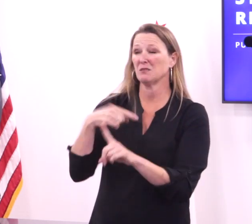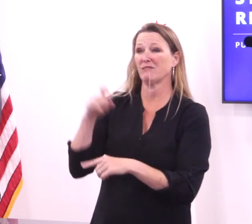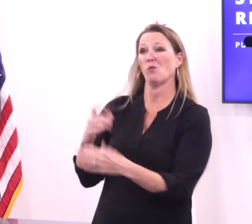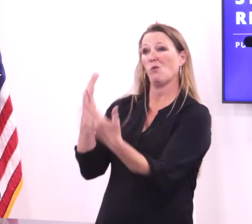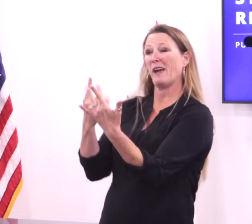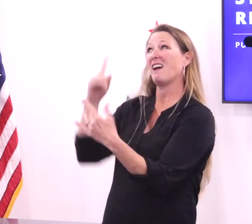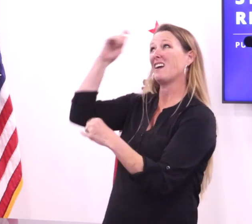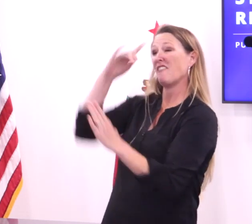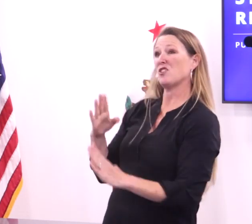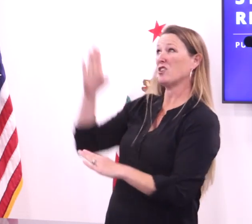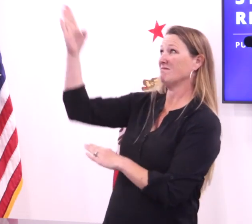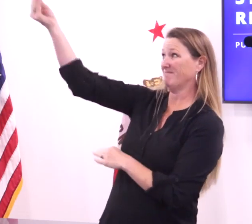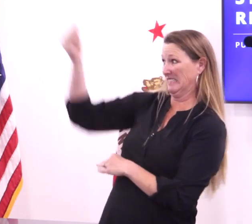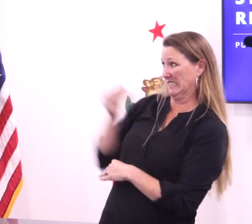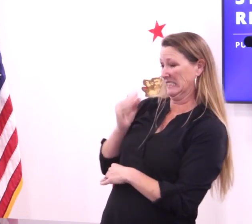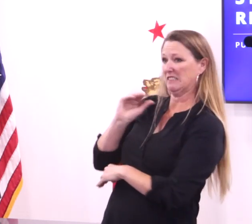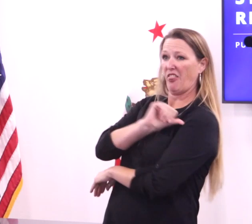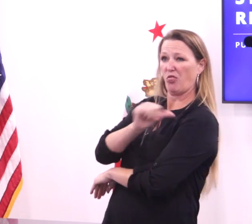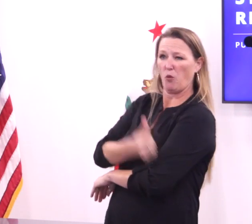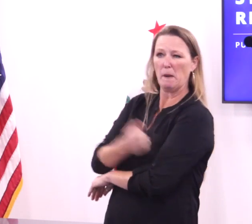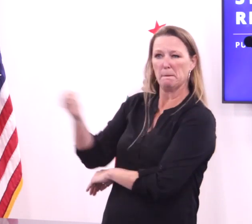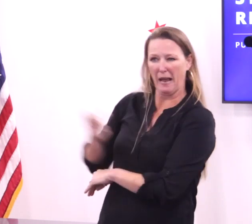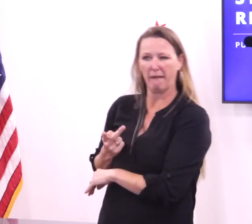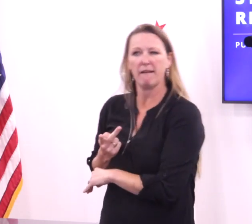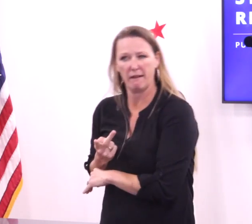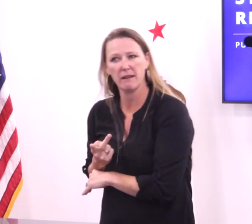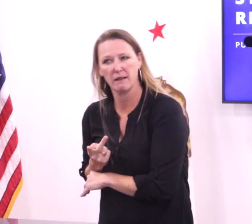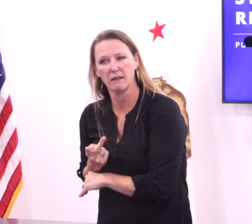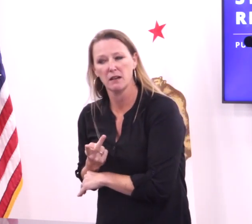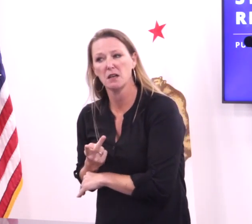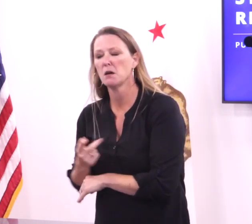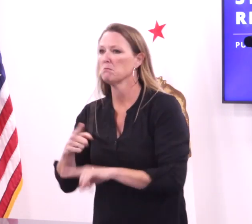But I can tell you with confidence, we are prepared and